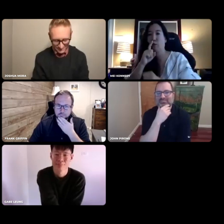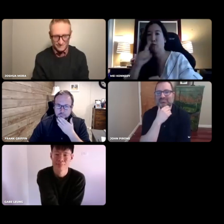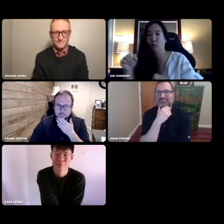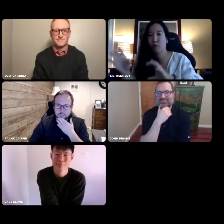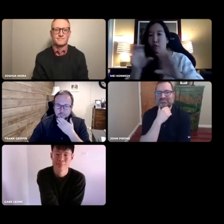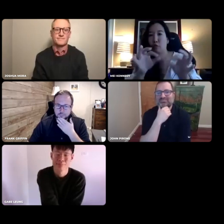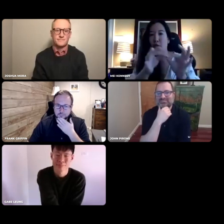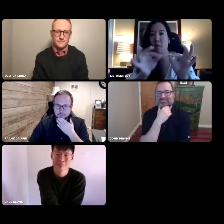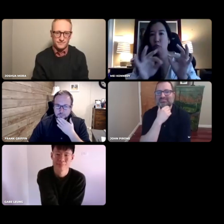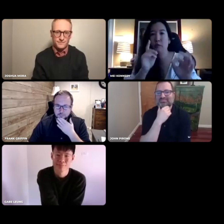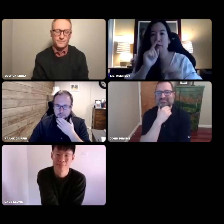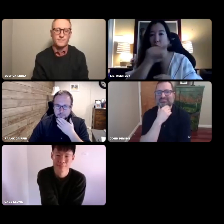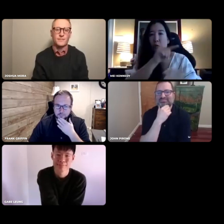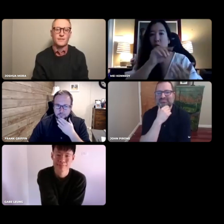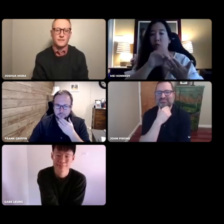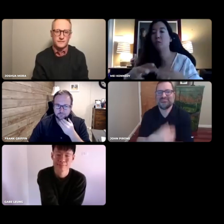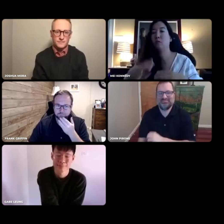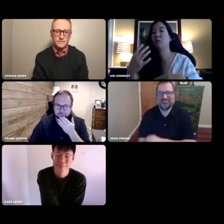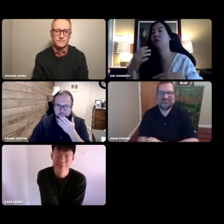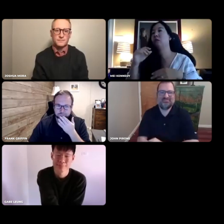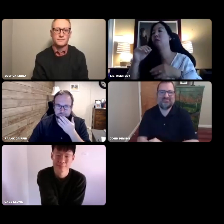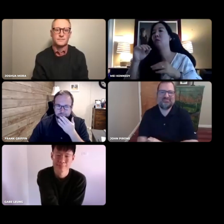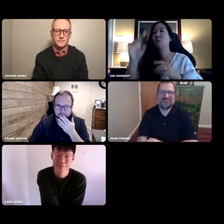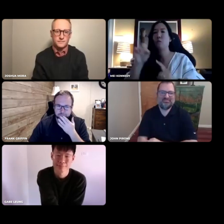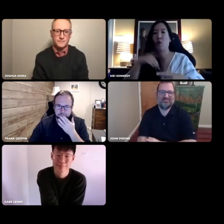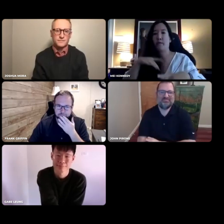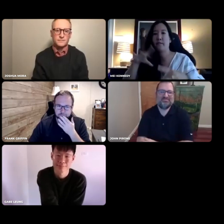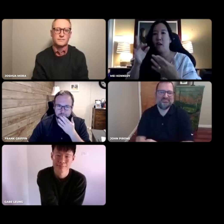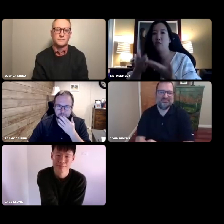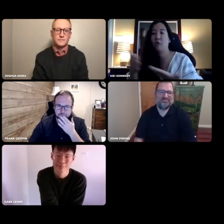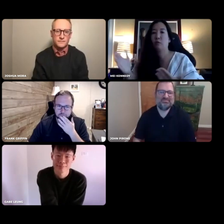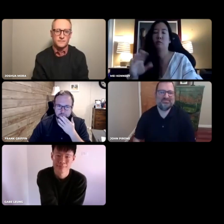How can I make sure we have captioning available for students?